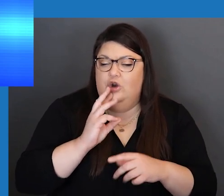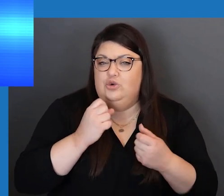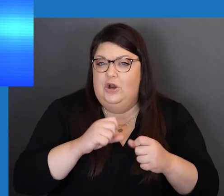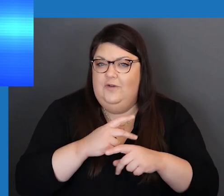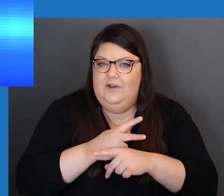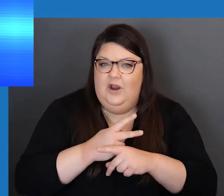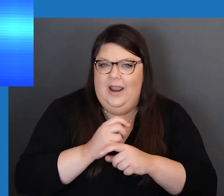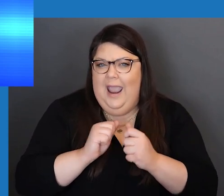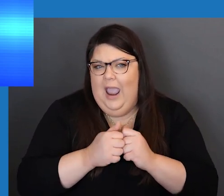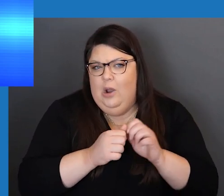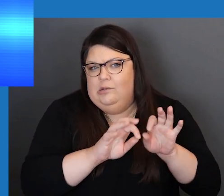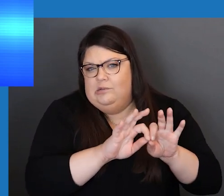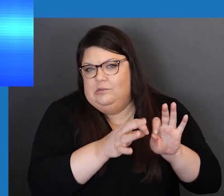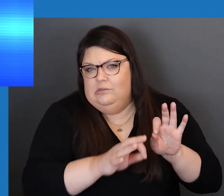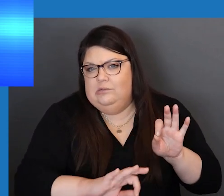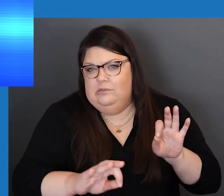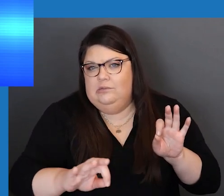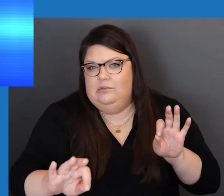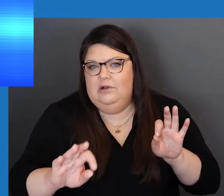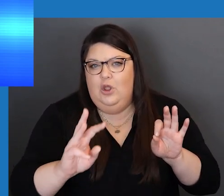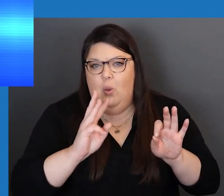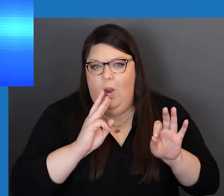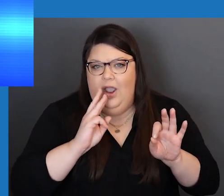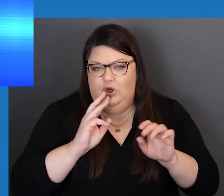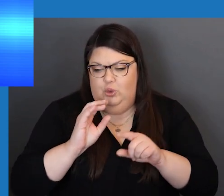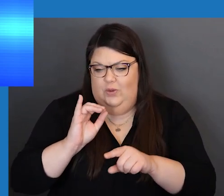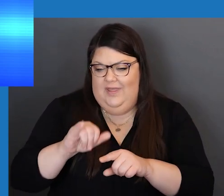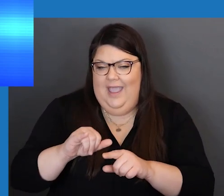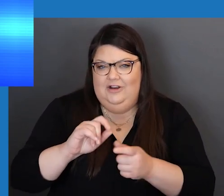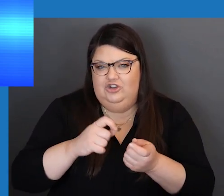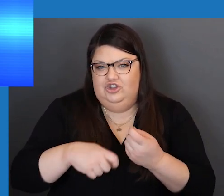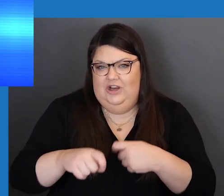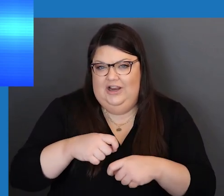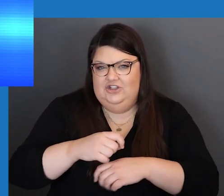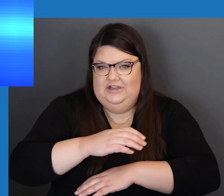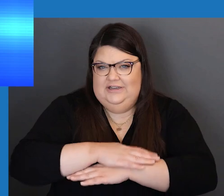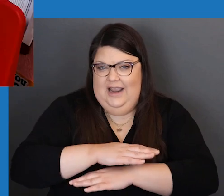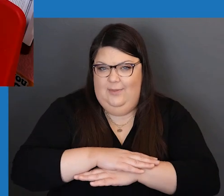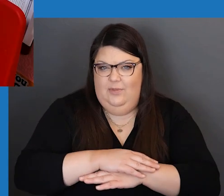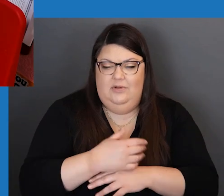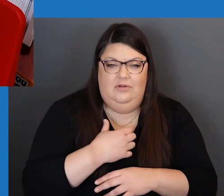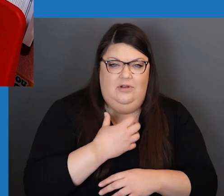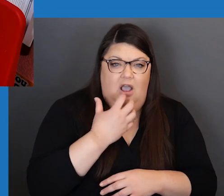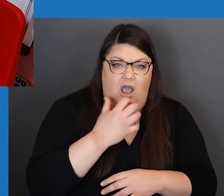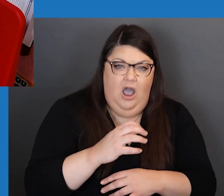is gonna get to that changing table and make sure we have hot and cold water for handwashing.